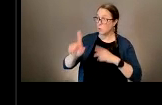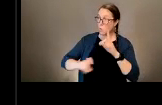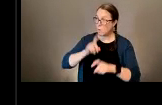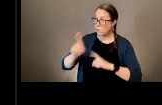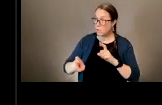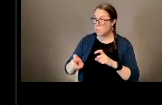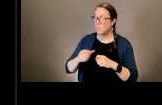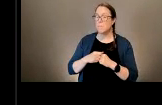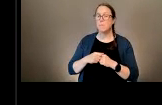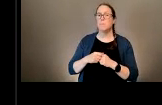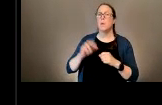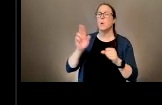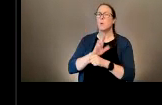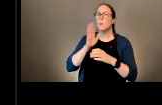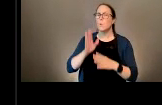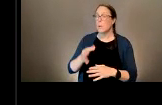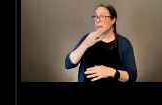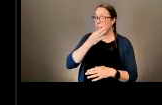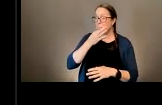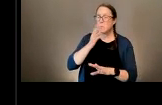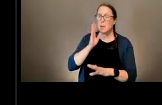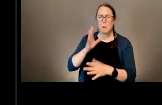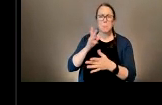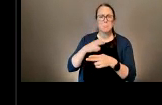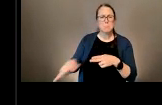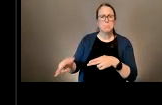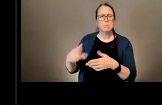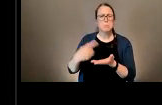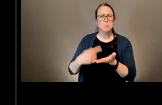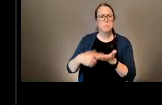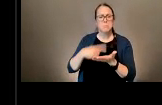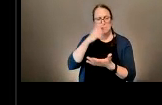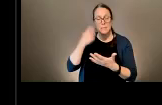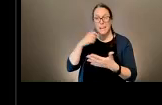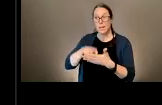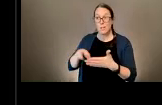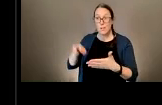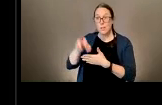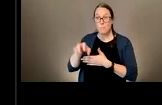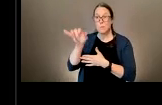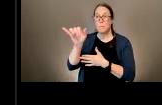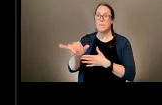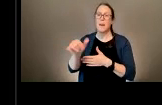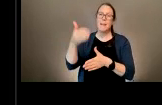User expert we'll just briefly touch on, because I did jump to that at the very end the last time.